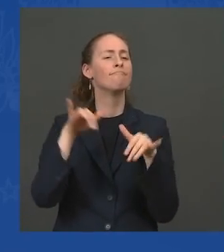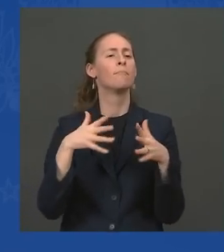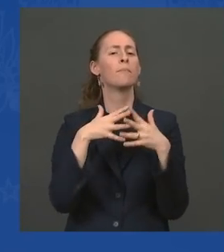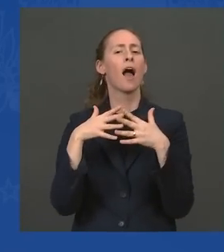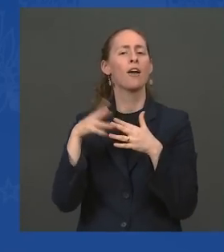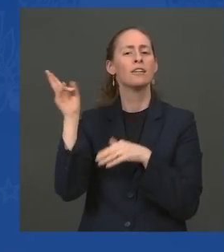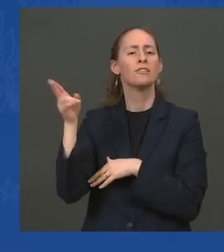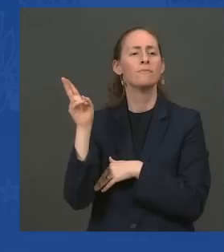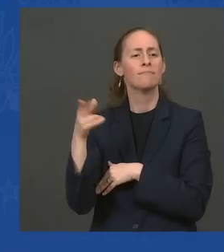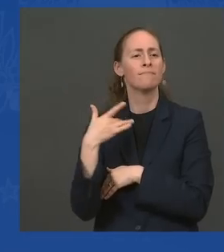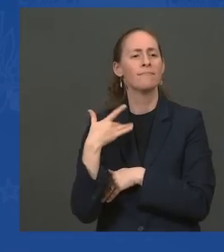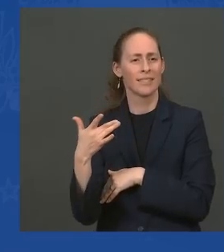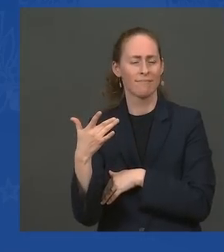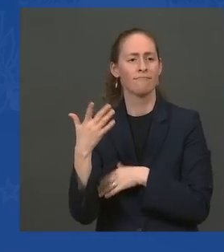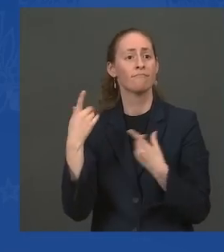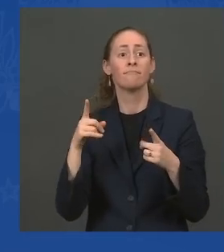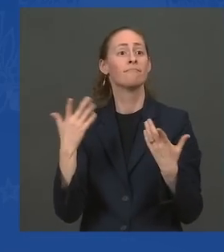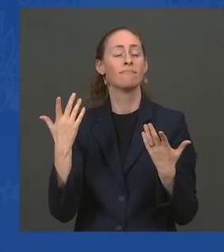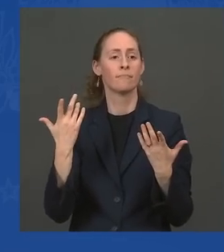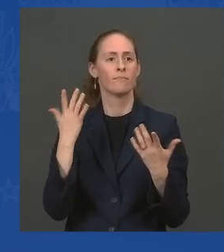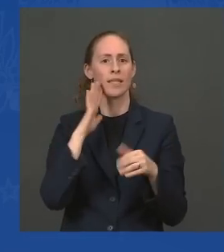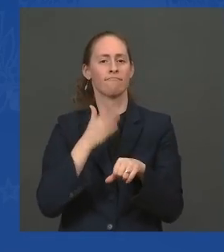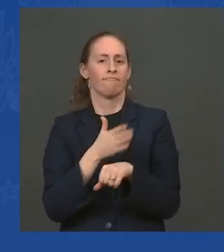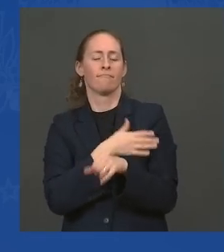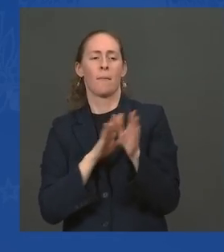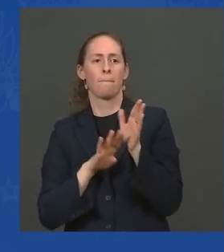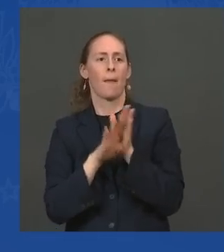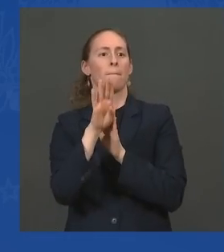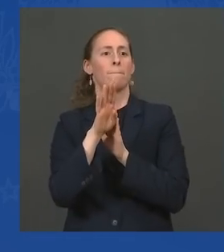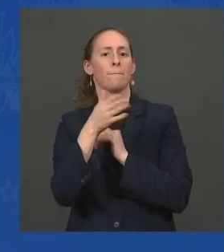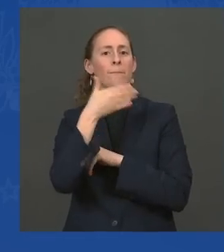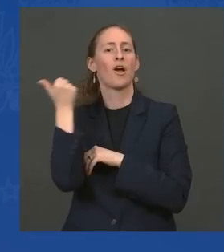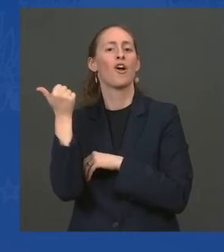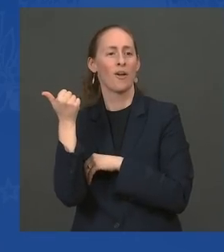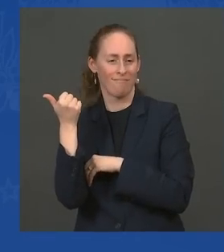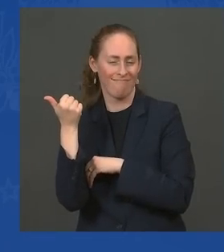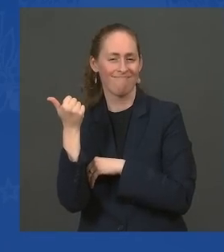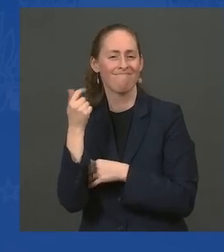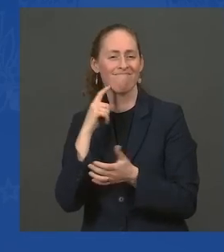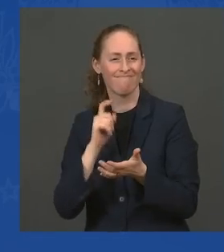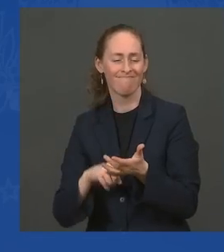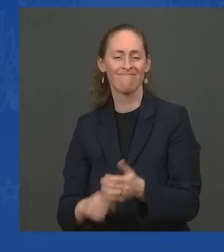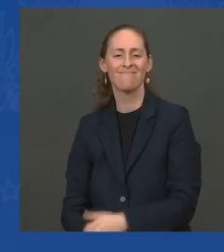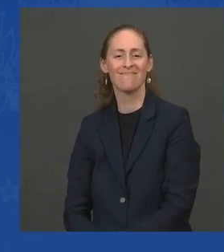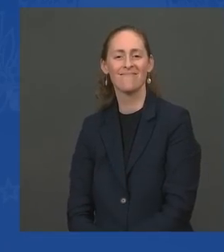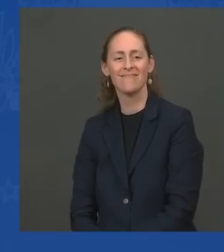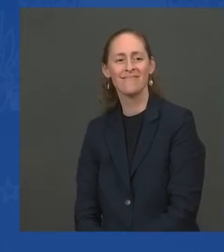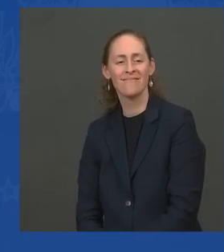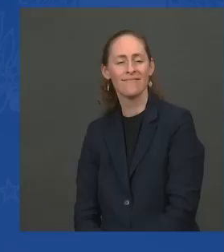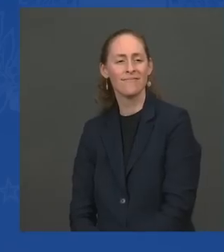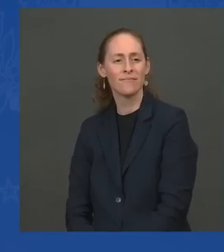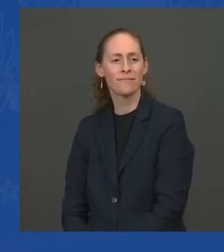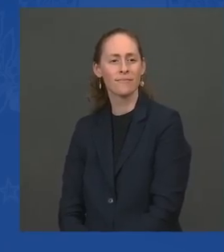we've come out stronger after it than before it happened because we invested in ourselves.